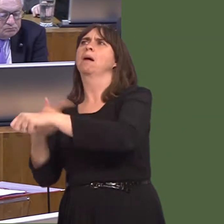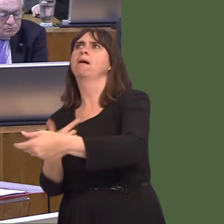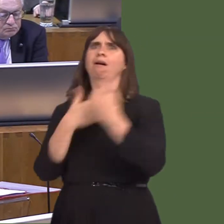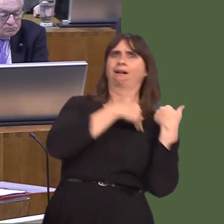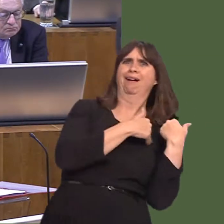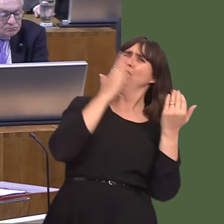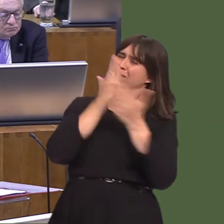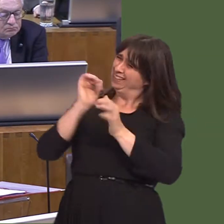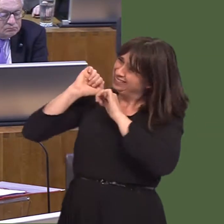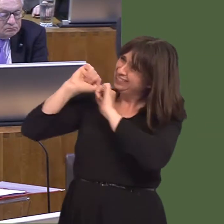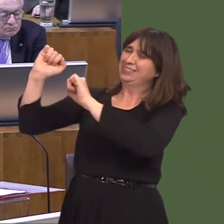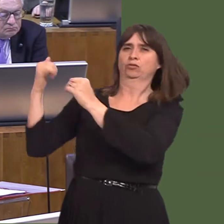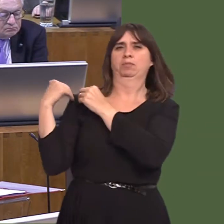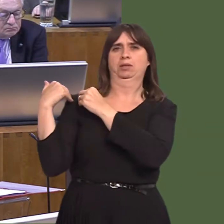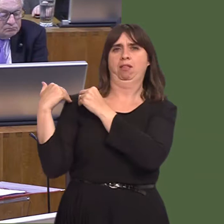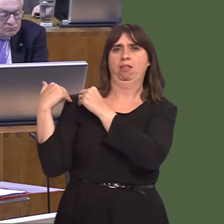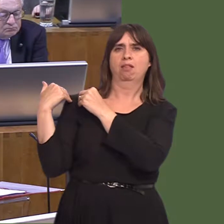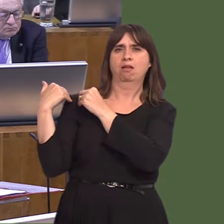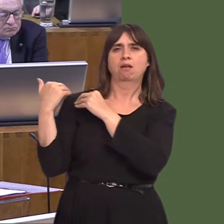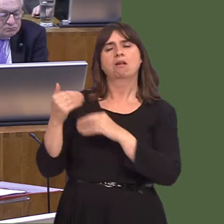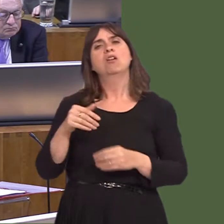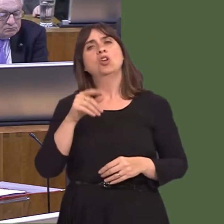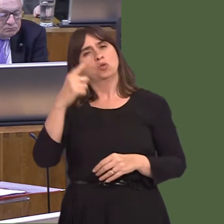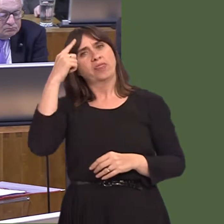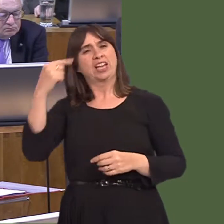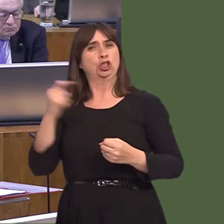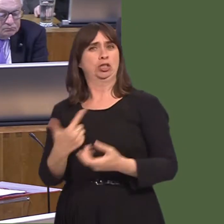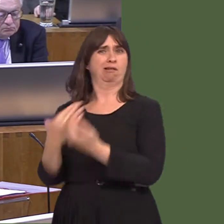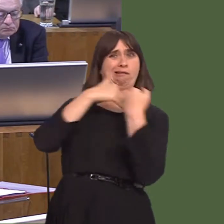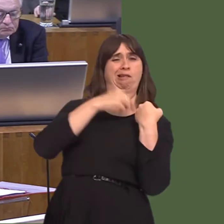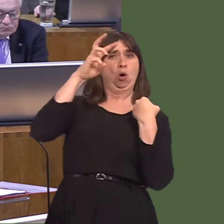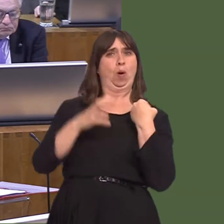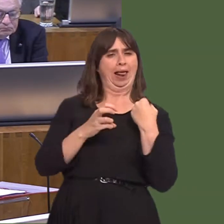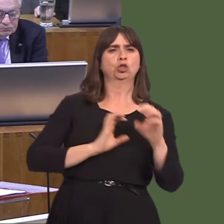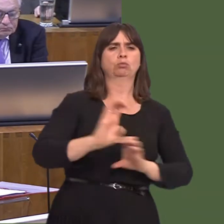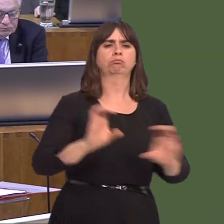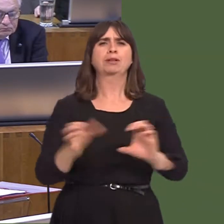Now, it's one thing to say, 'Let's administer benefits', but there are two problems with that.